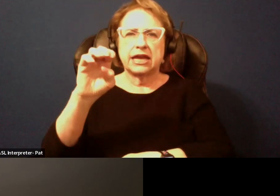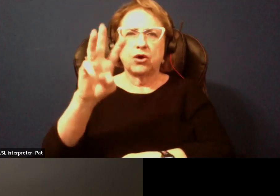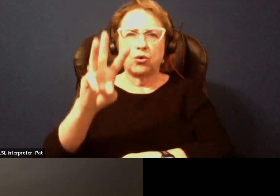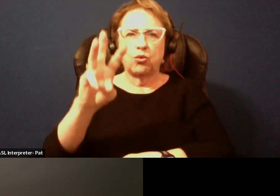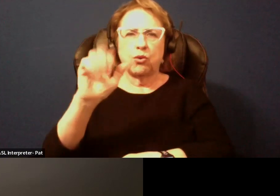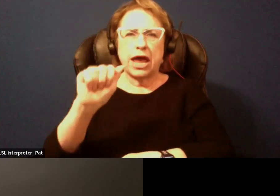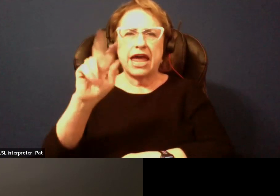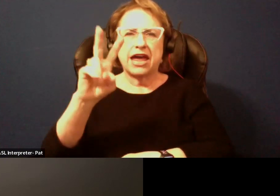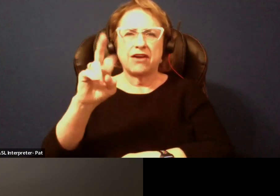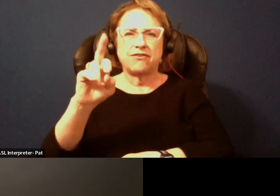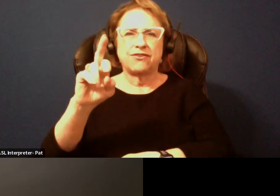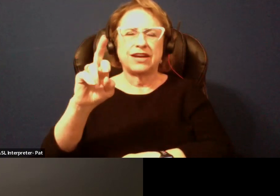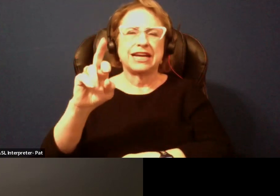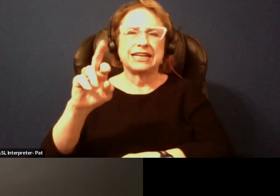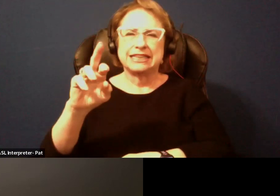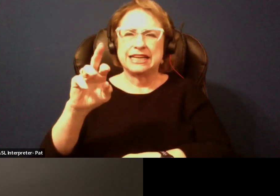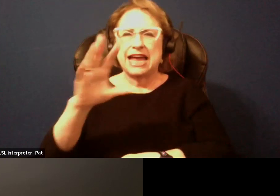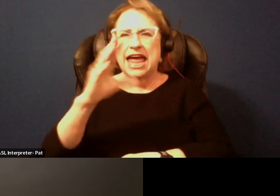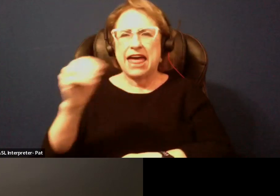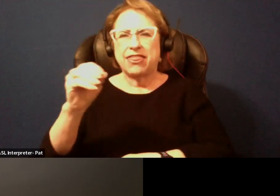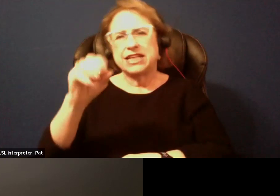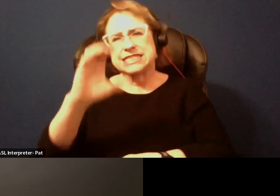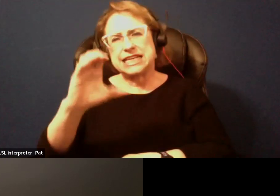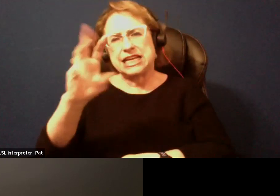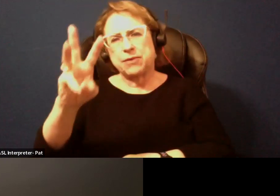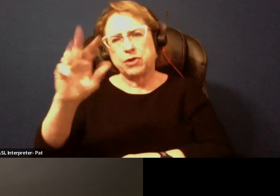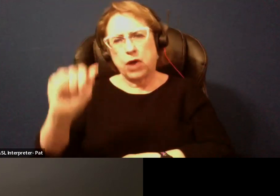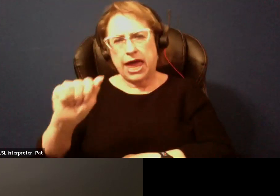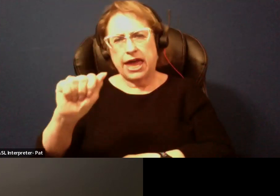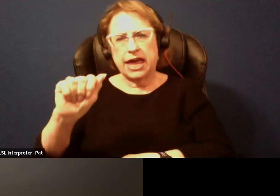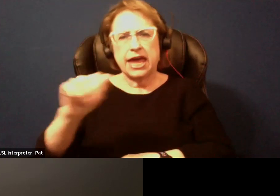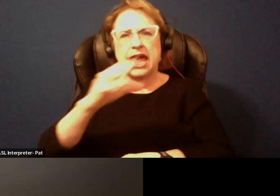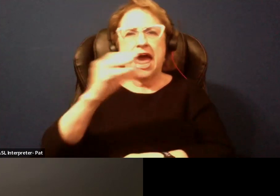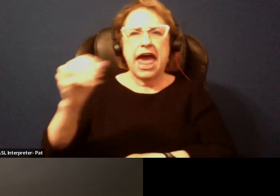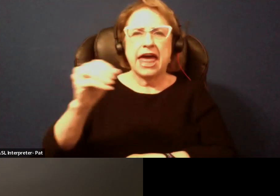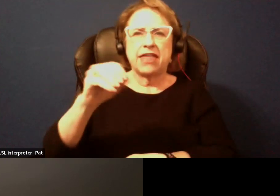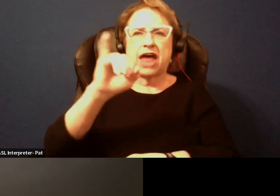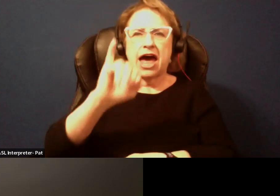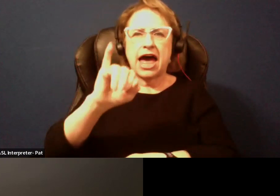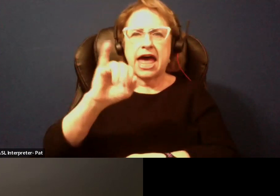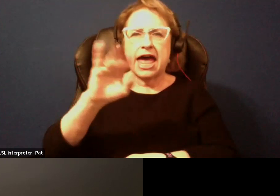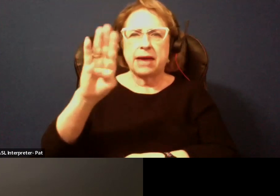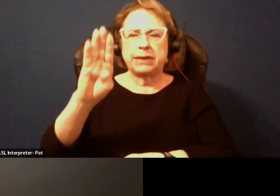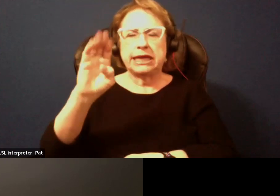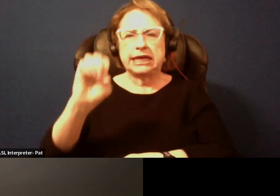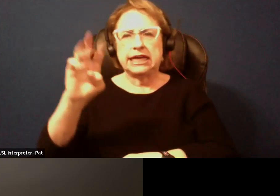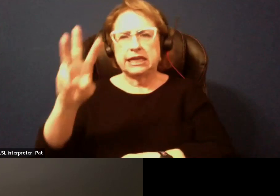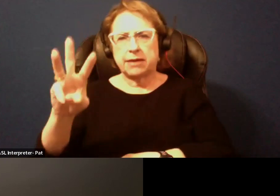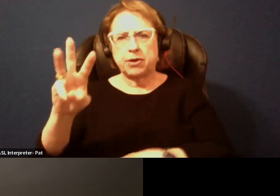And the IBEW and part of what we're doing is we're working with the Department of Labor to